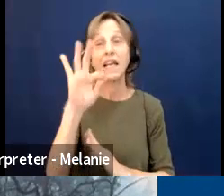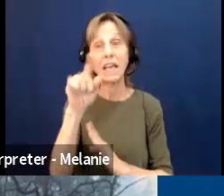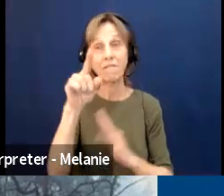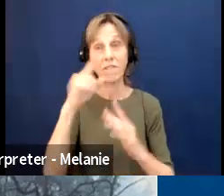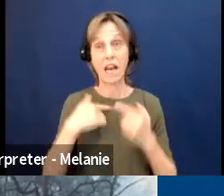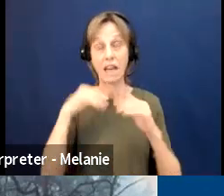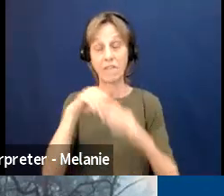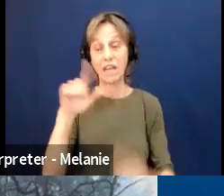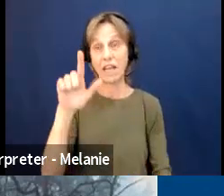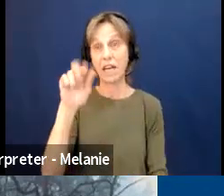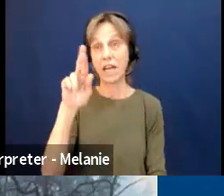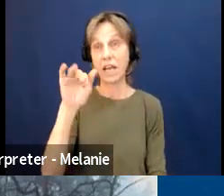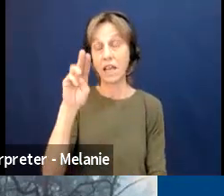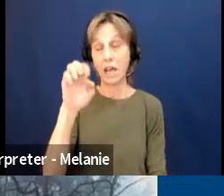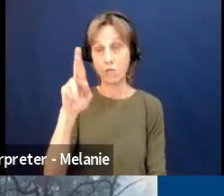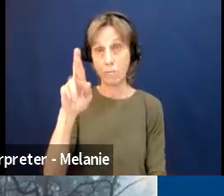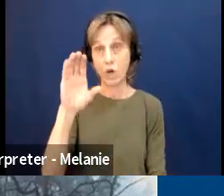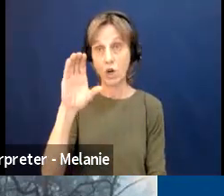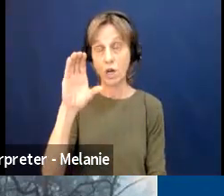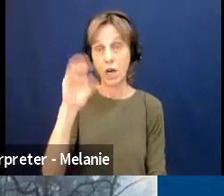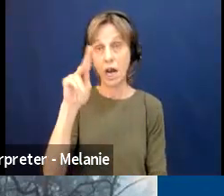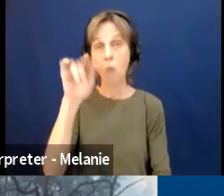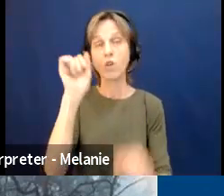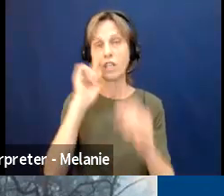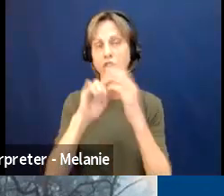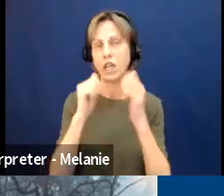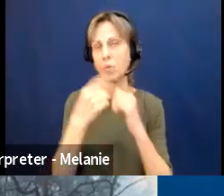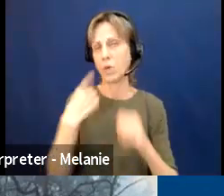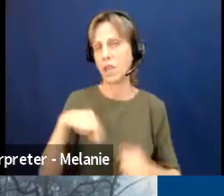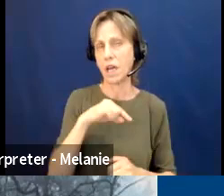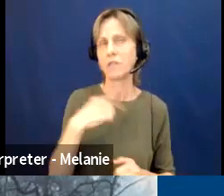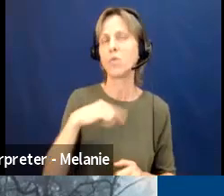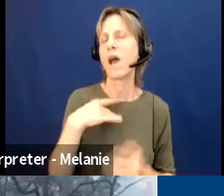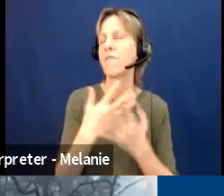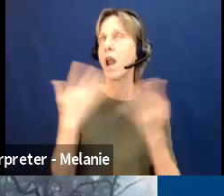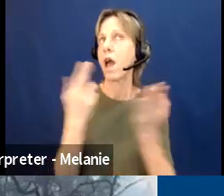of resources on our site larimer.org/building that'll take you to the Cameron Peak Fire